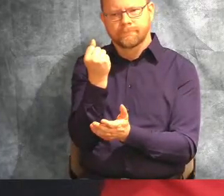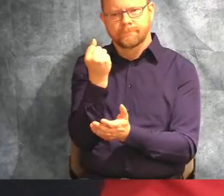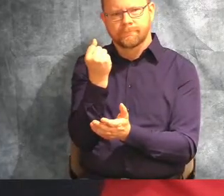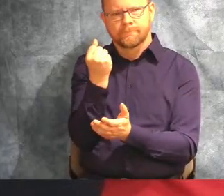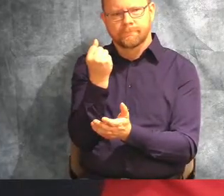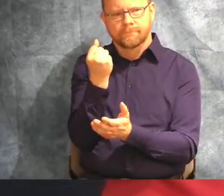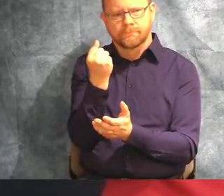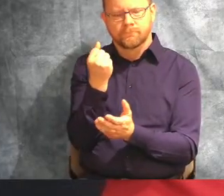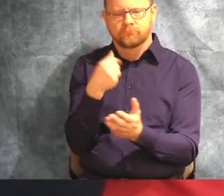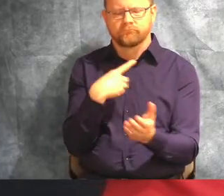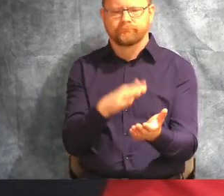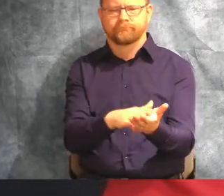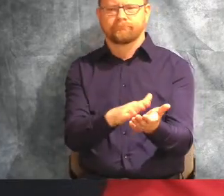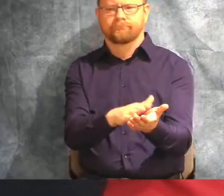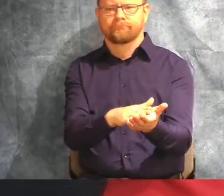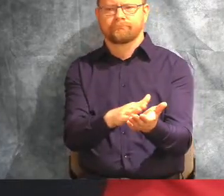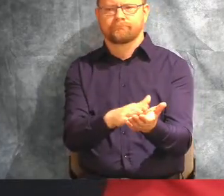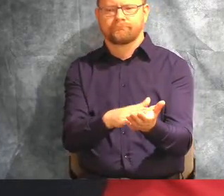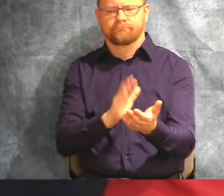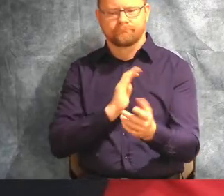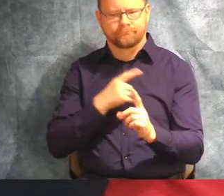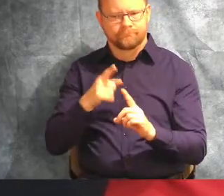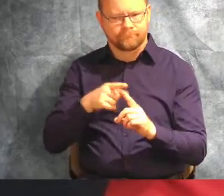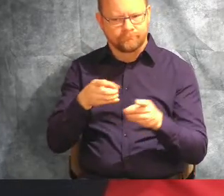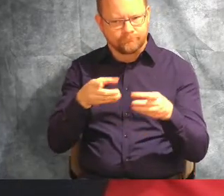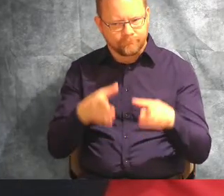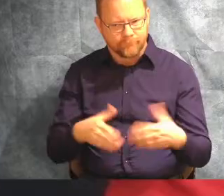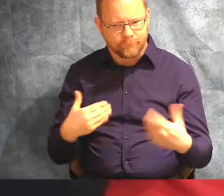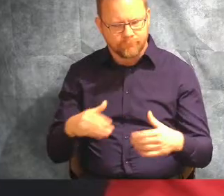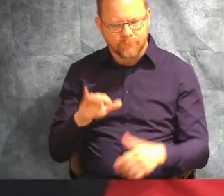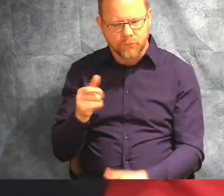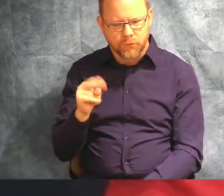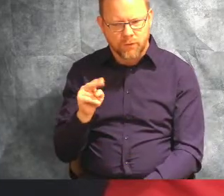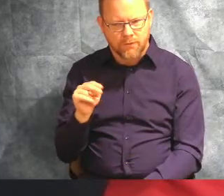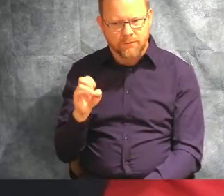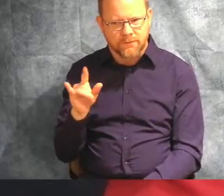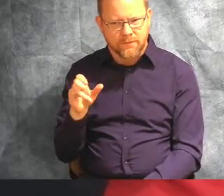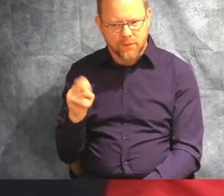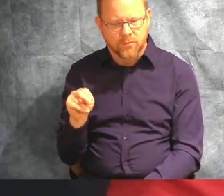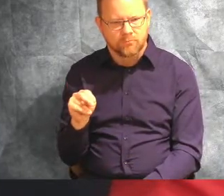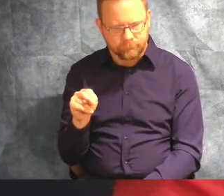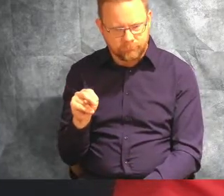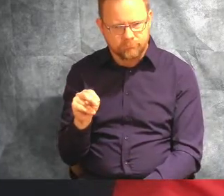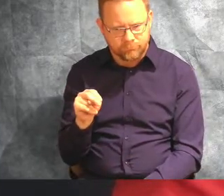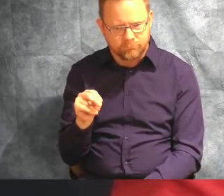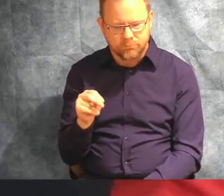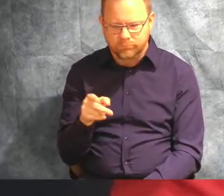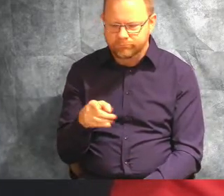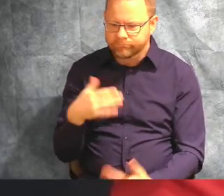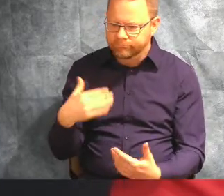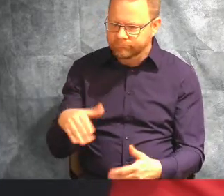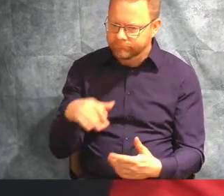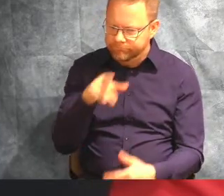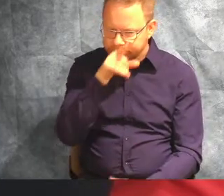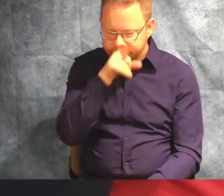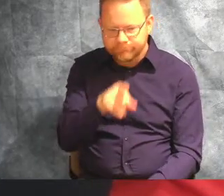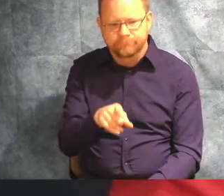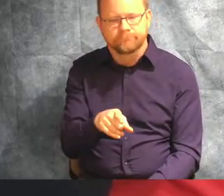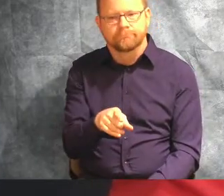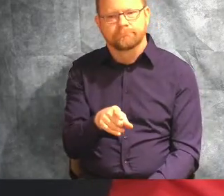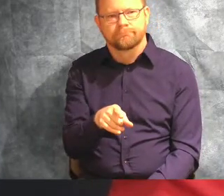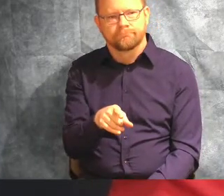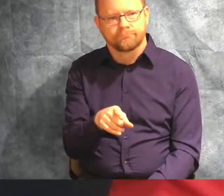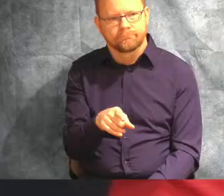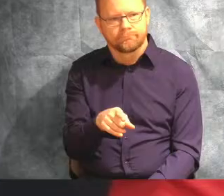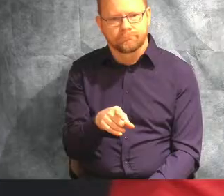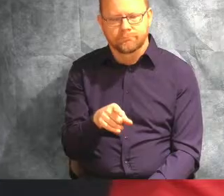just compliment our interim Director of JFS, John Nelson. he really has just to me has been doing a